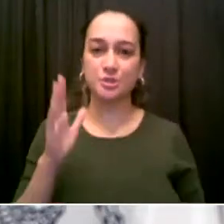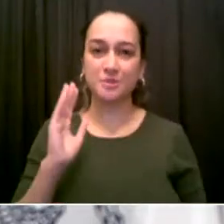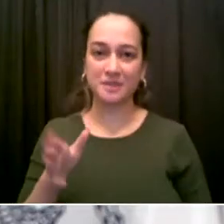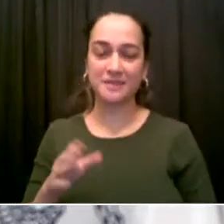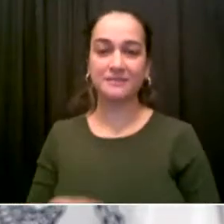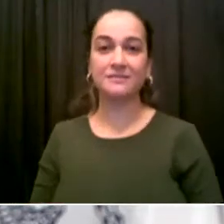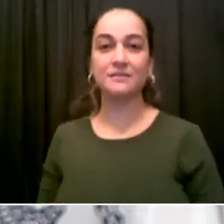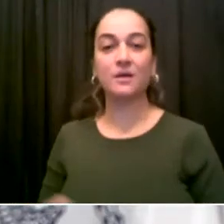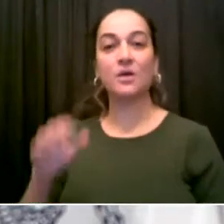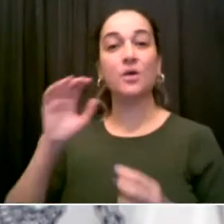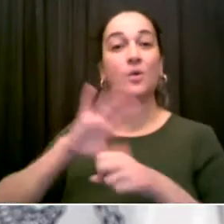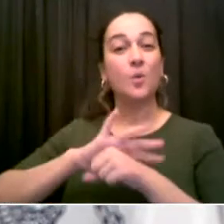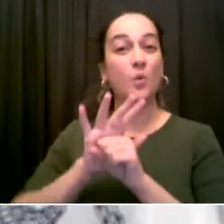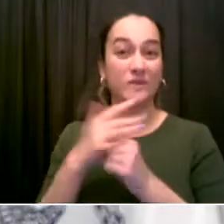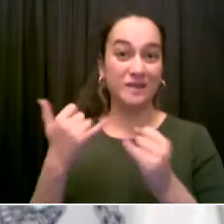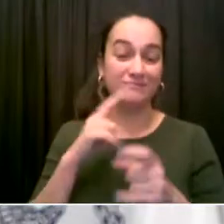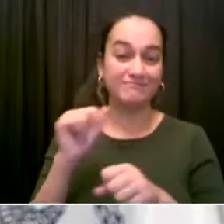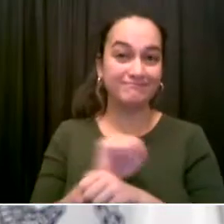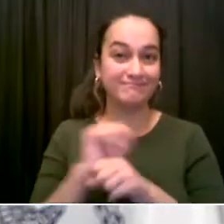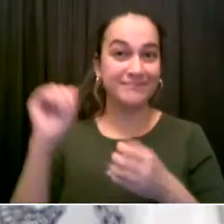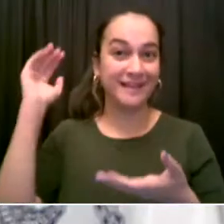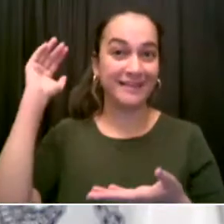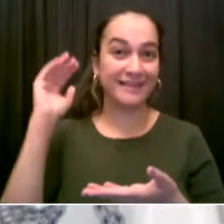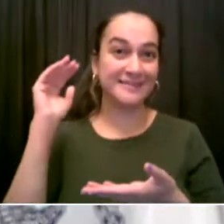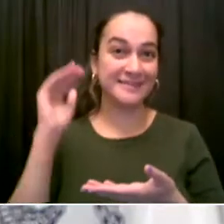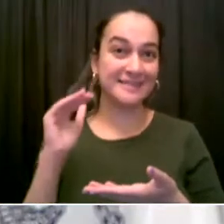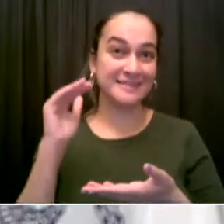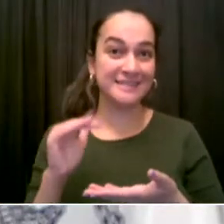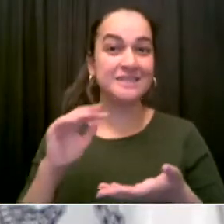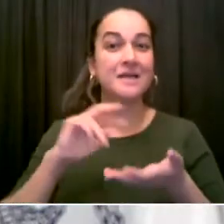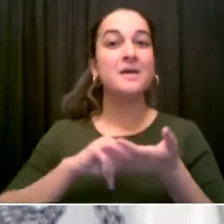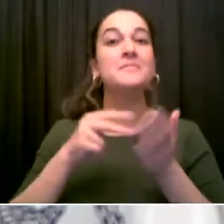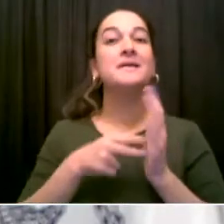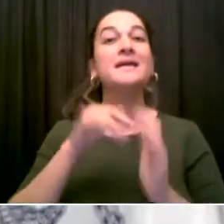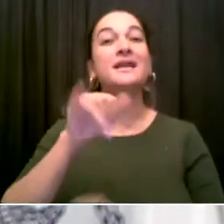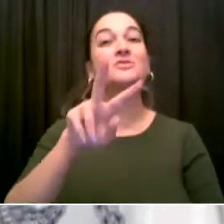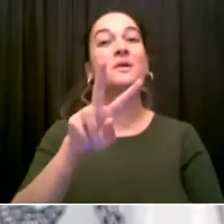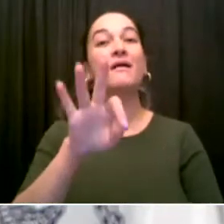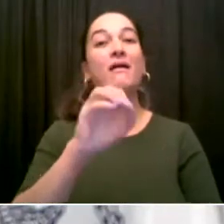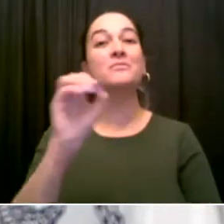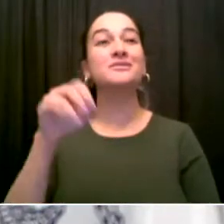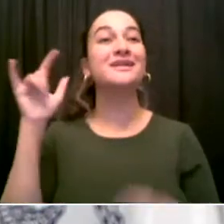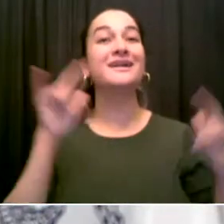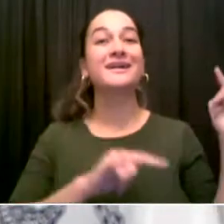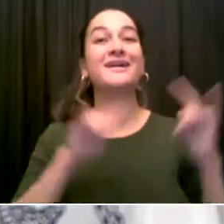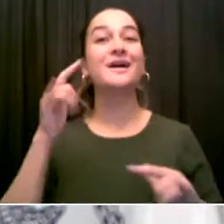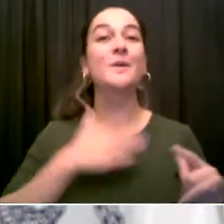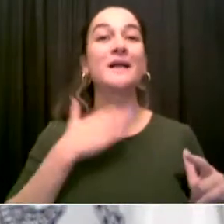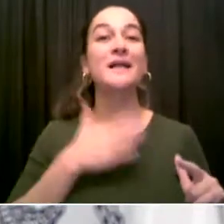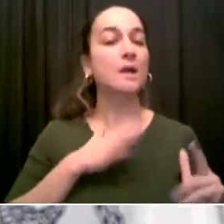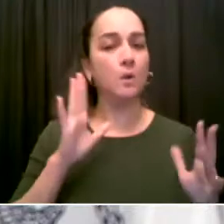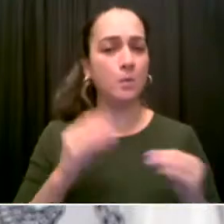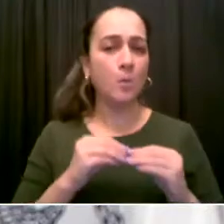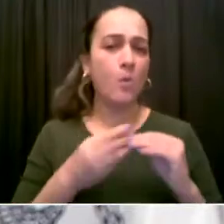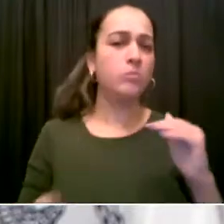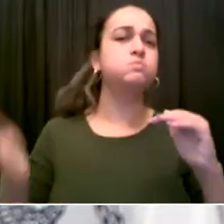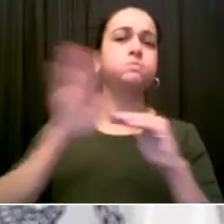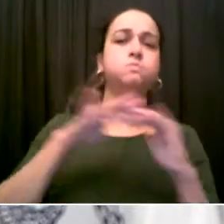BACK COVID. AS HTAT IS HAPPENING